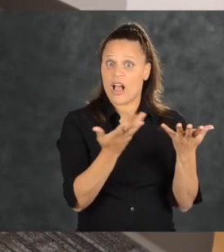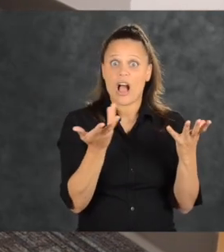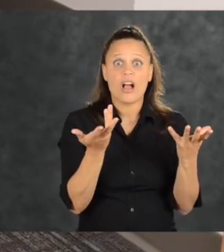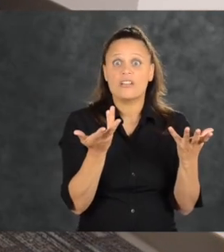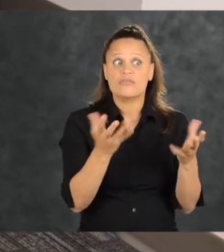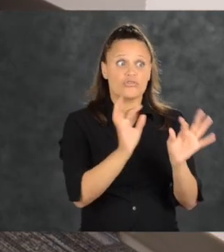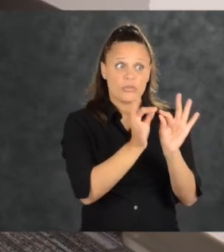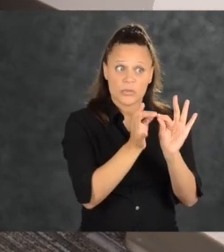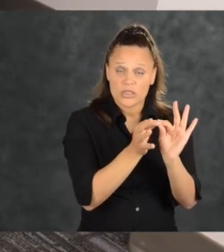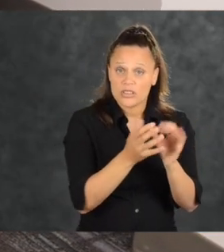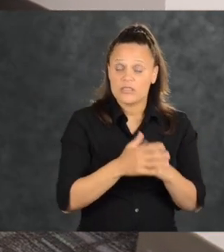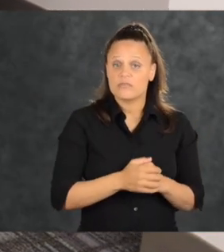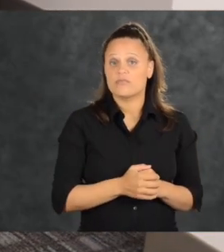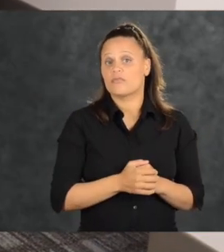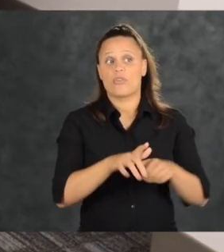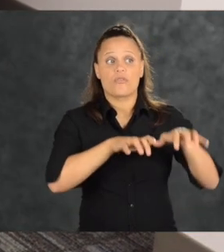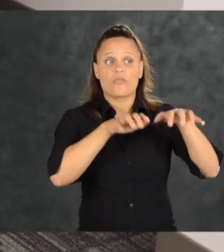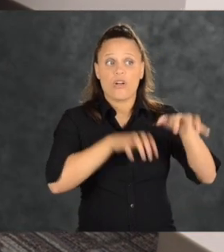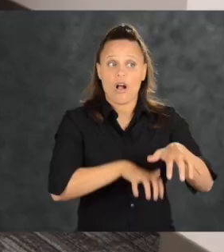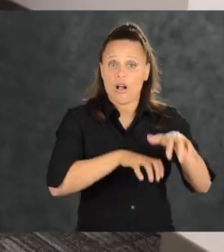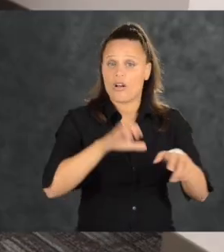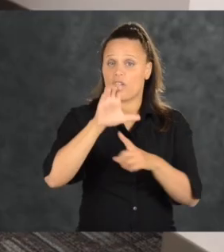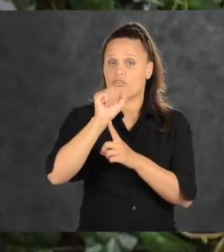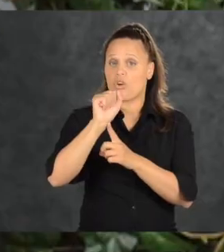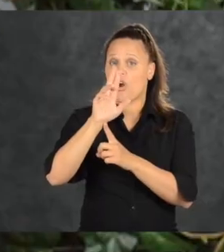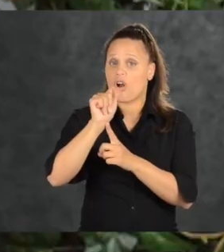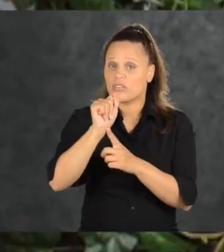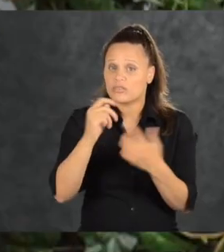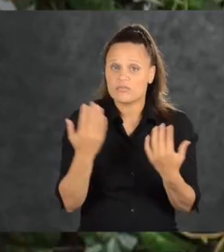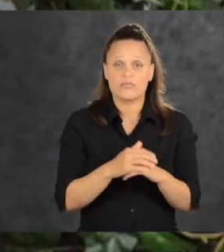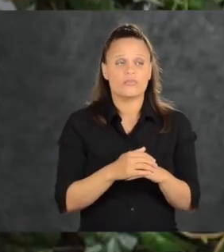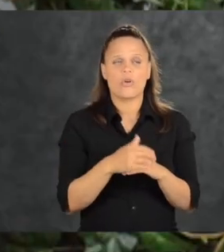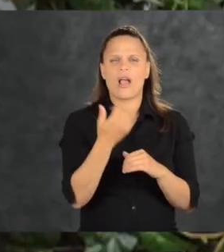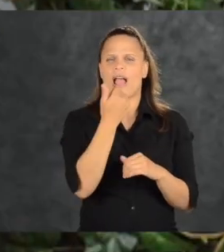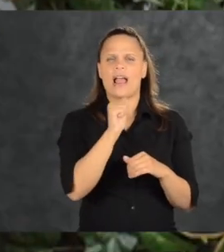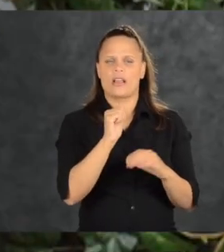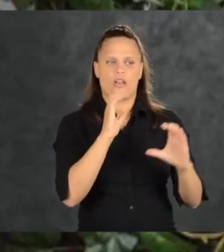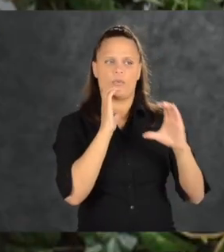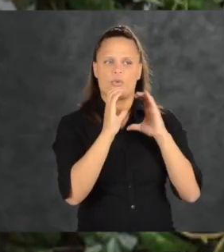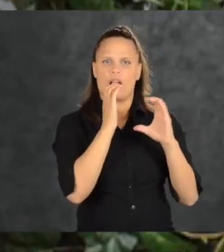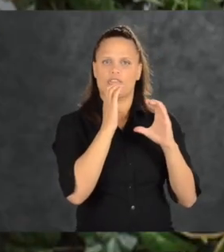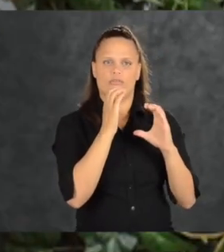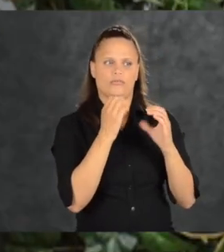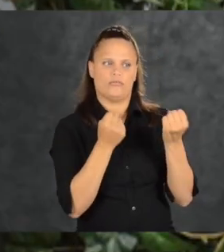get to know the employer and the co-workers. And I think for employers, it really gives